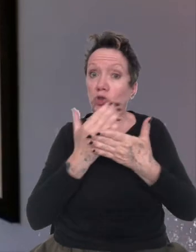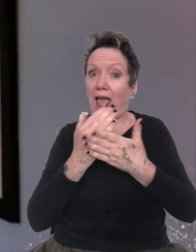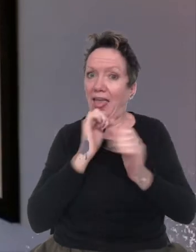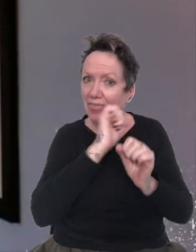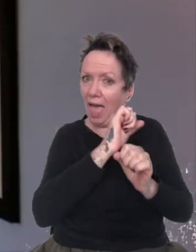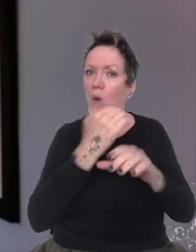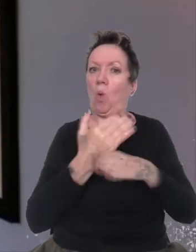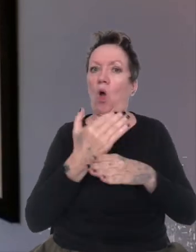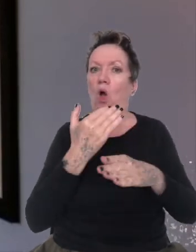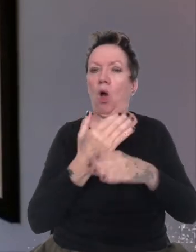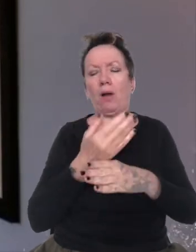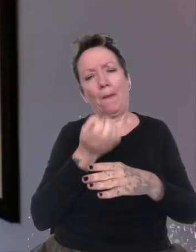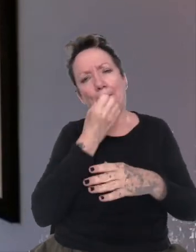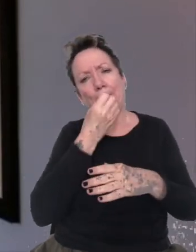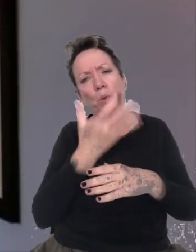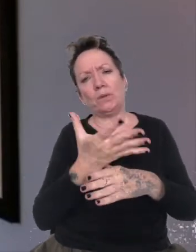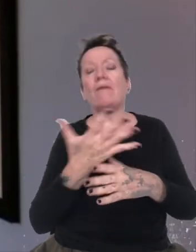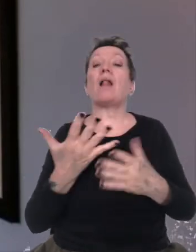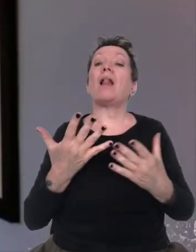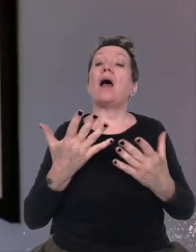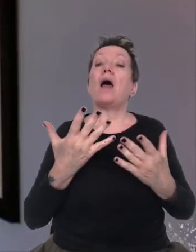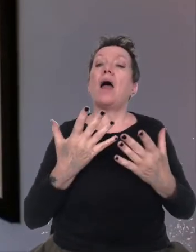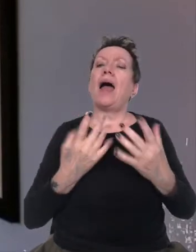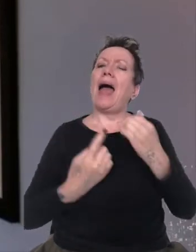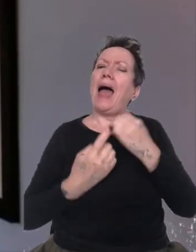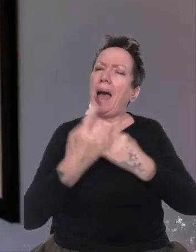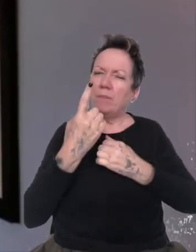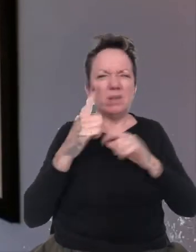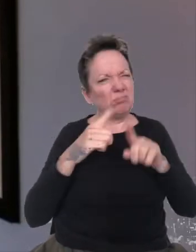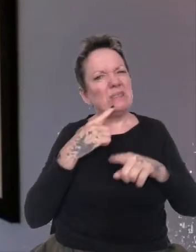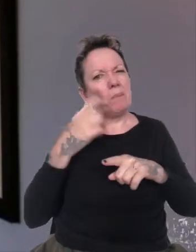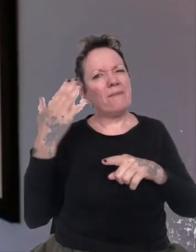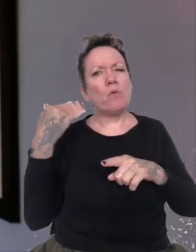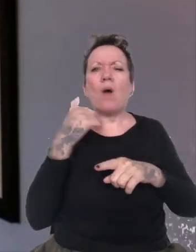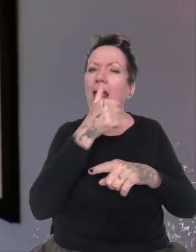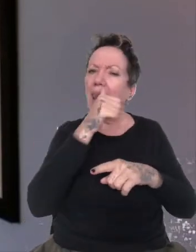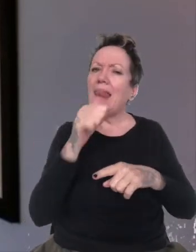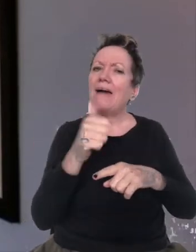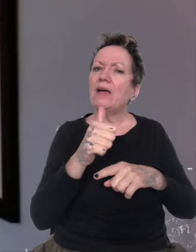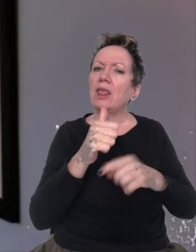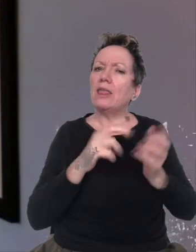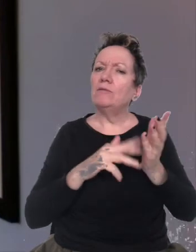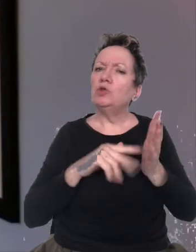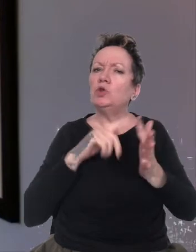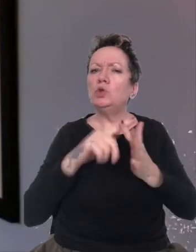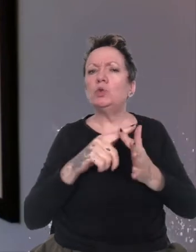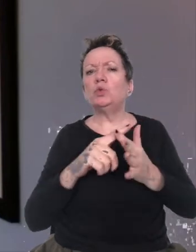Really, really beautiful. The event took place on the 11th of June, which was really in the first